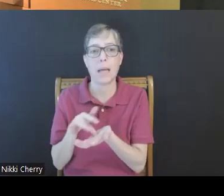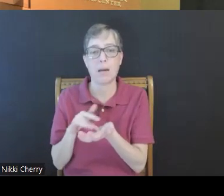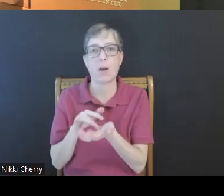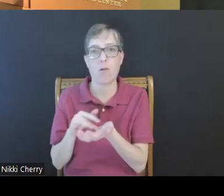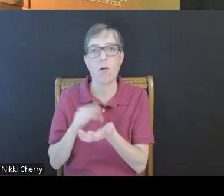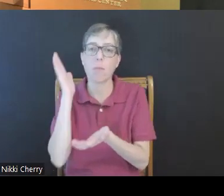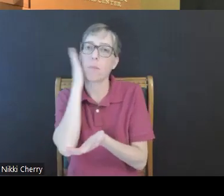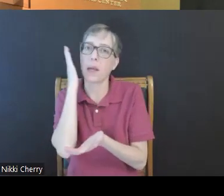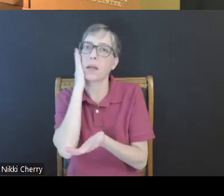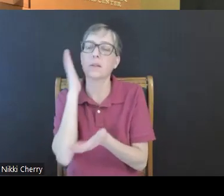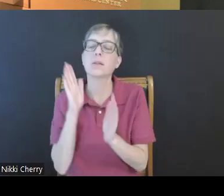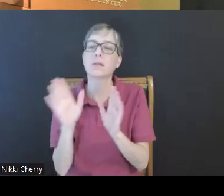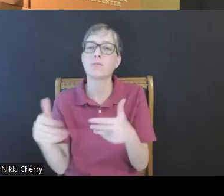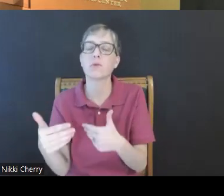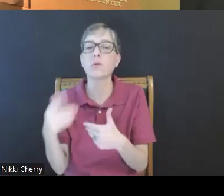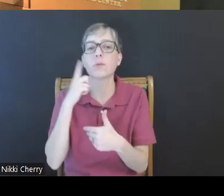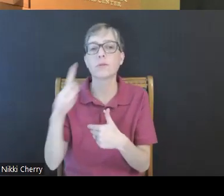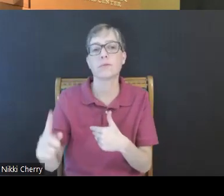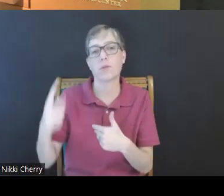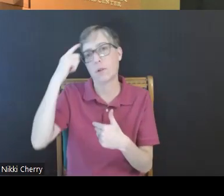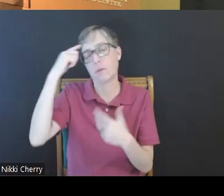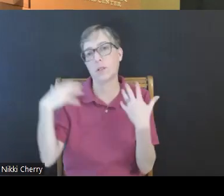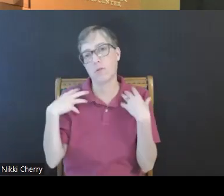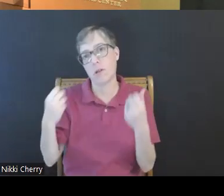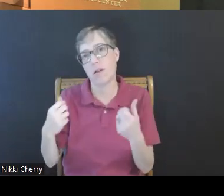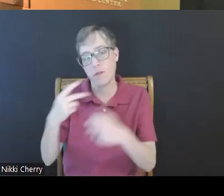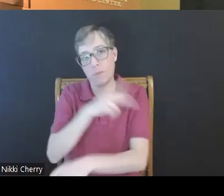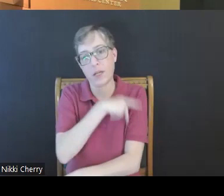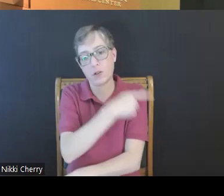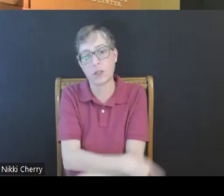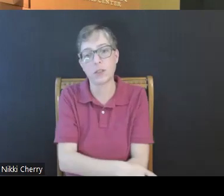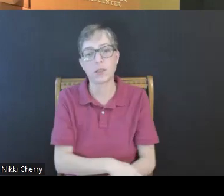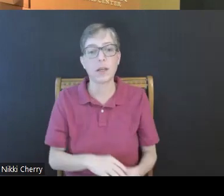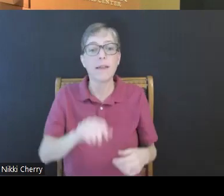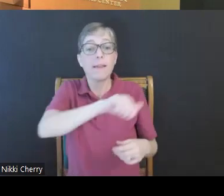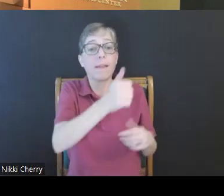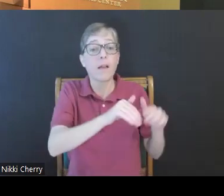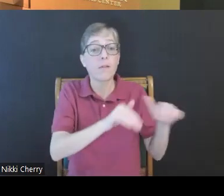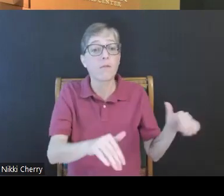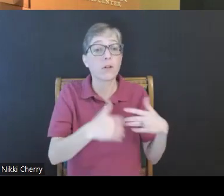have here and all the upper floors are geros and adult psych uh and on the bottom floor we have a